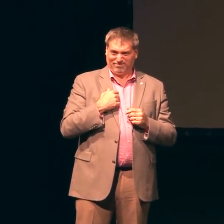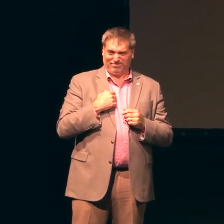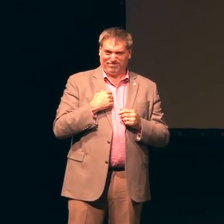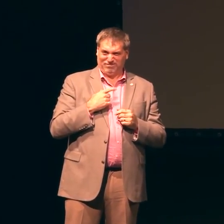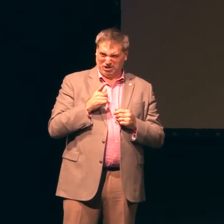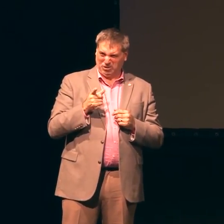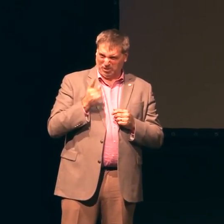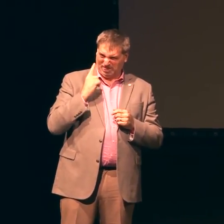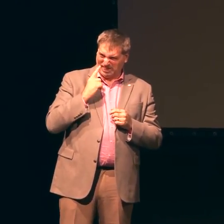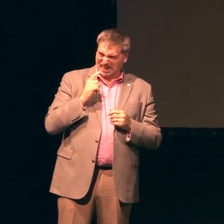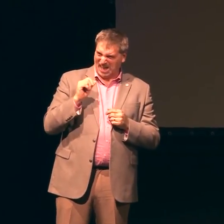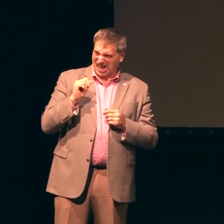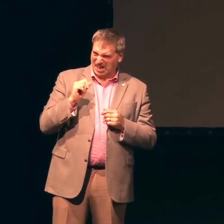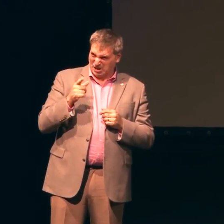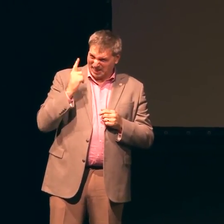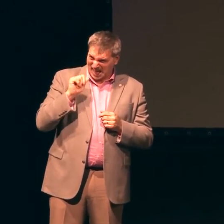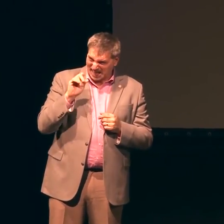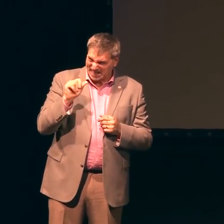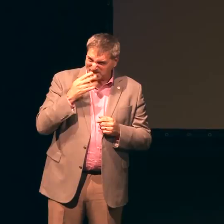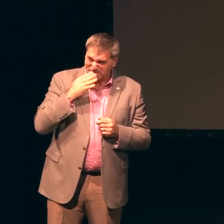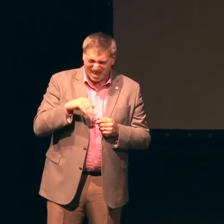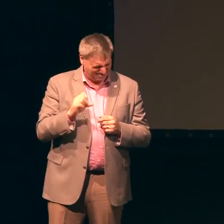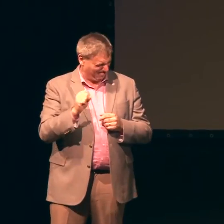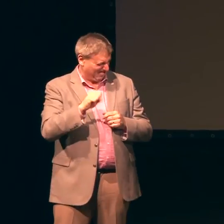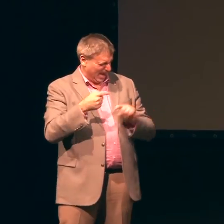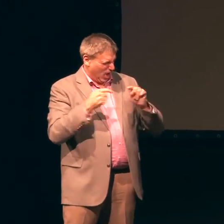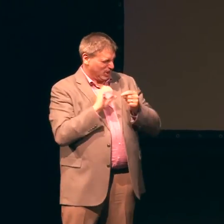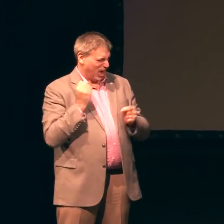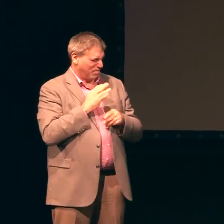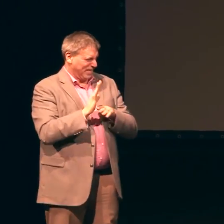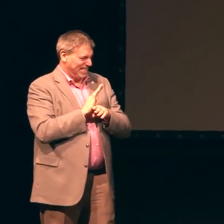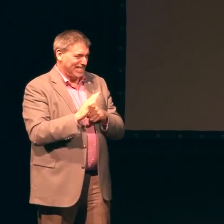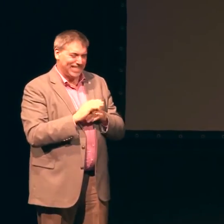for and it shocks me when I look at them and I say you think that's a bad thing and they say